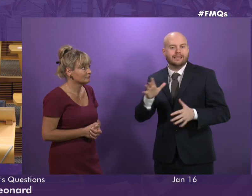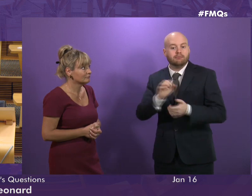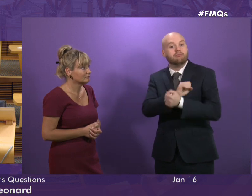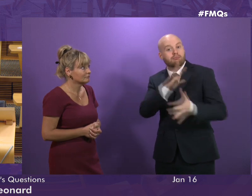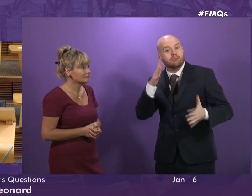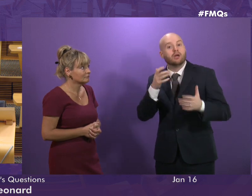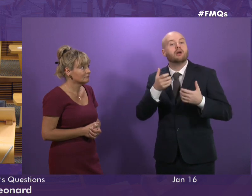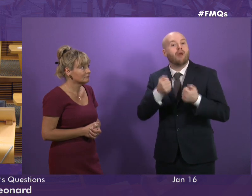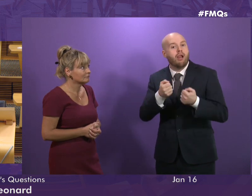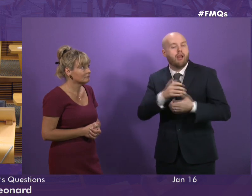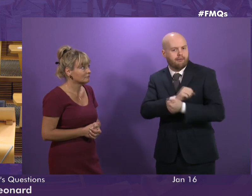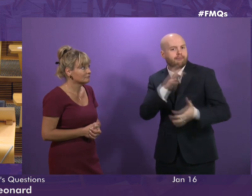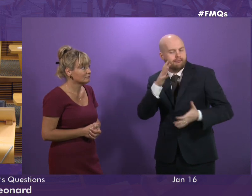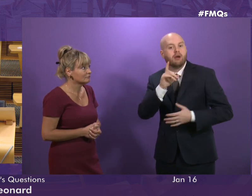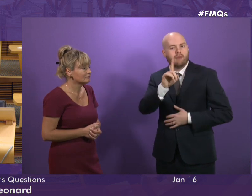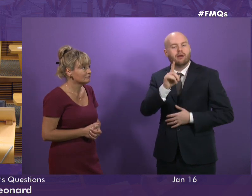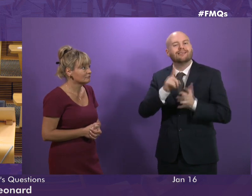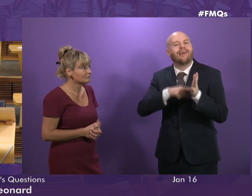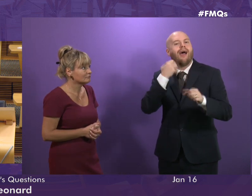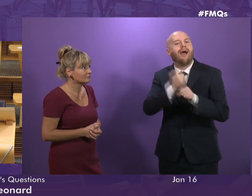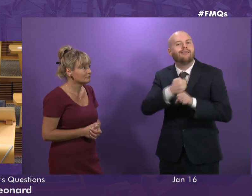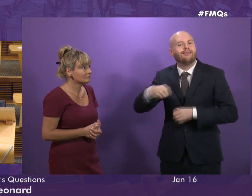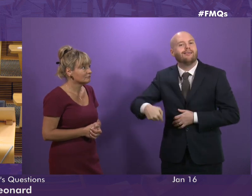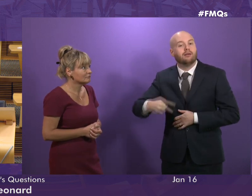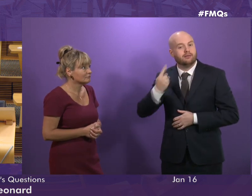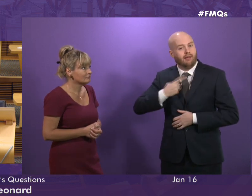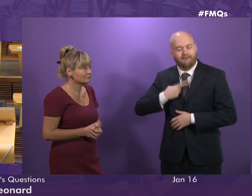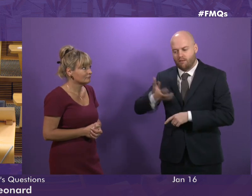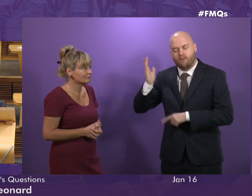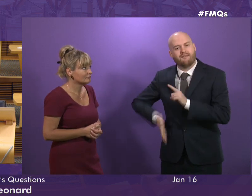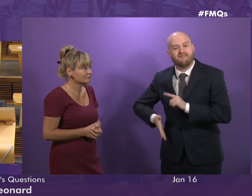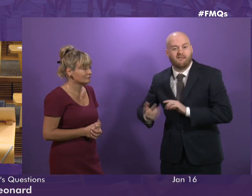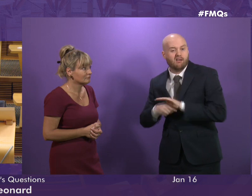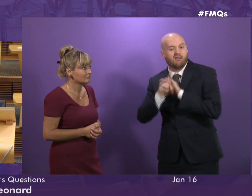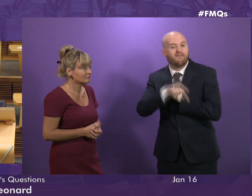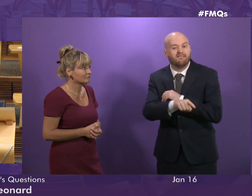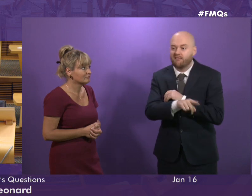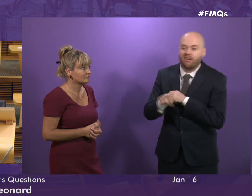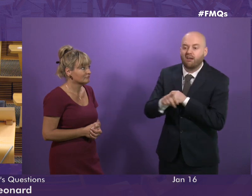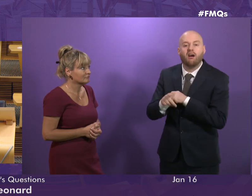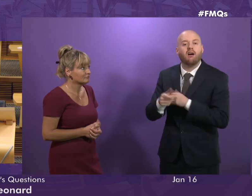had been on the run for nearly six months. The McClelland family called for a public